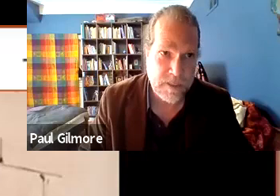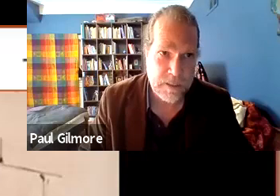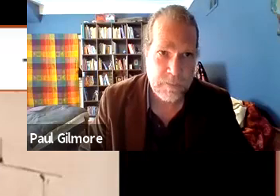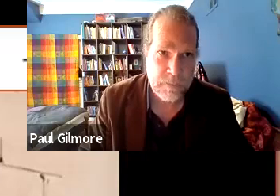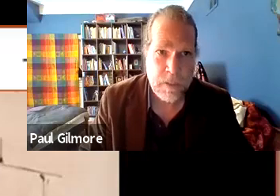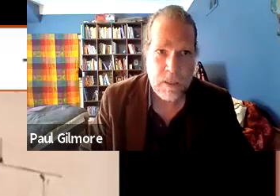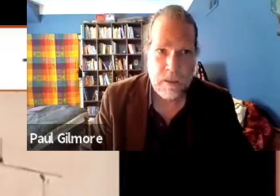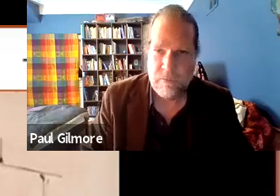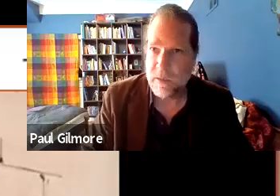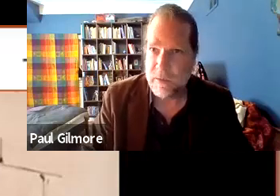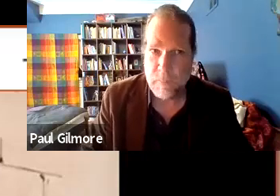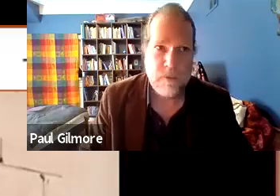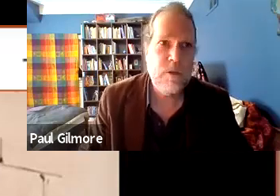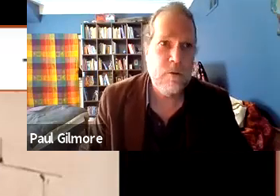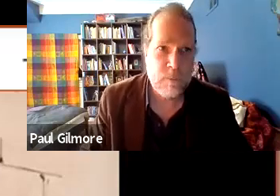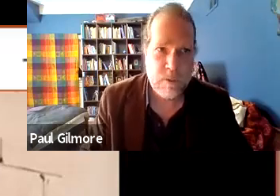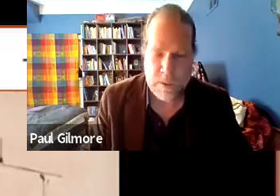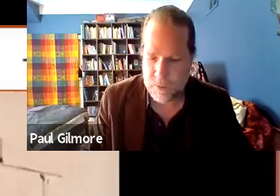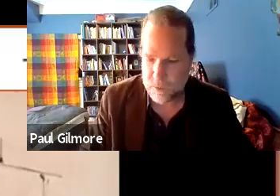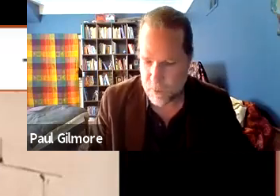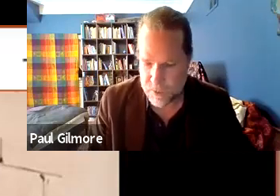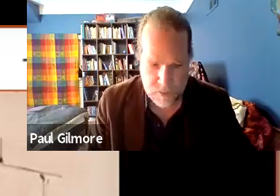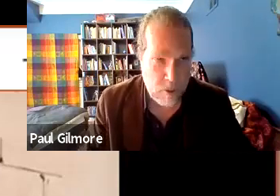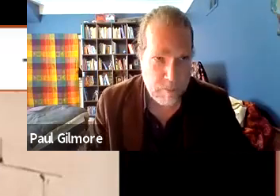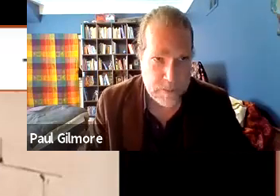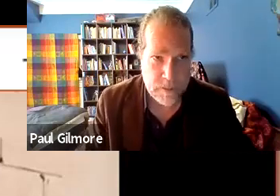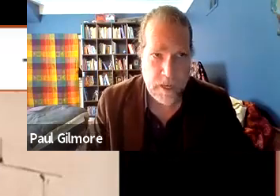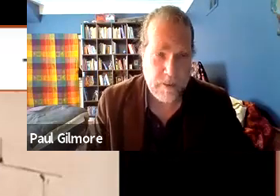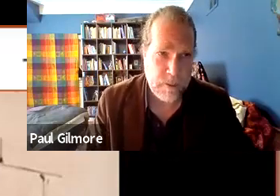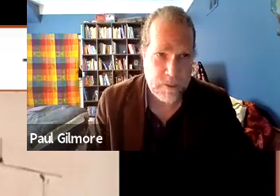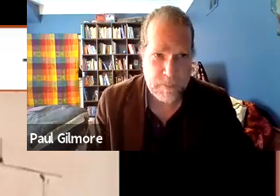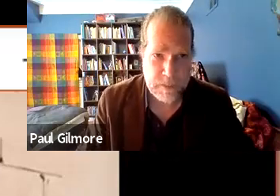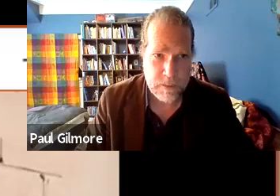Sadly, even among the union movement, who's supposed to know better, I would argue, but